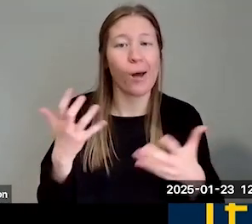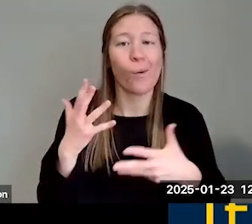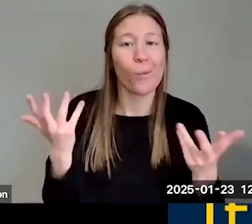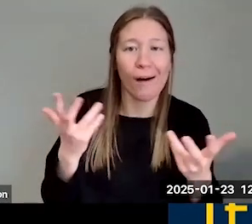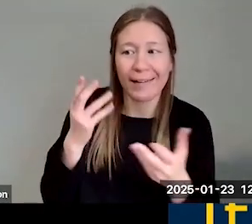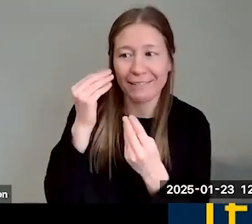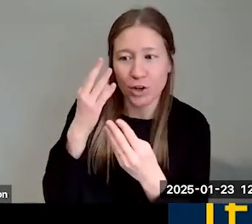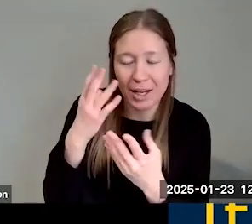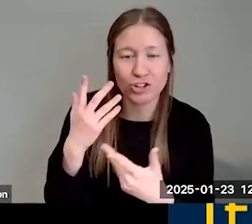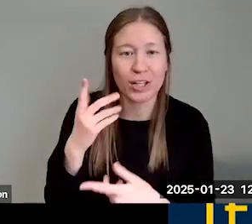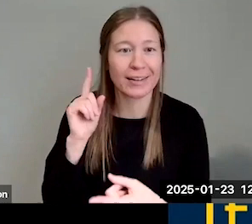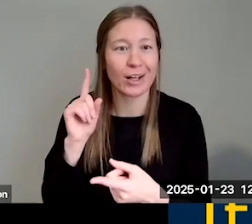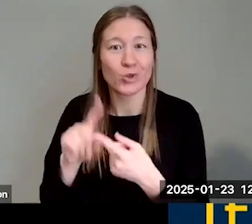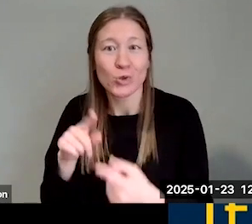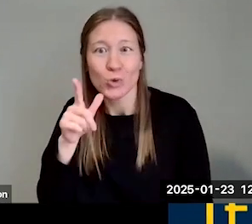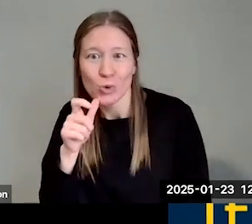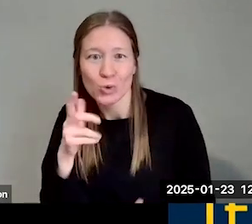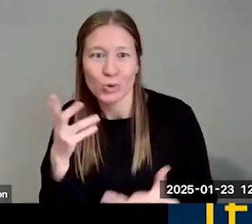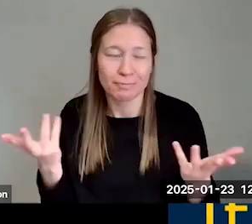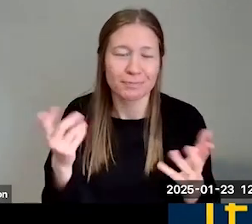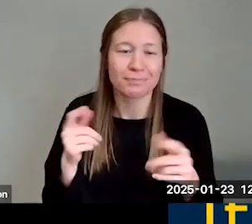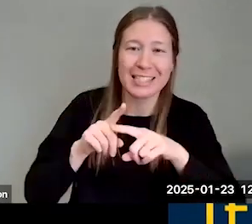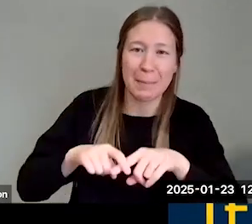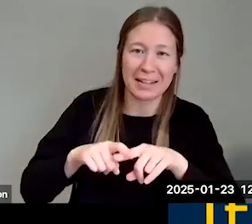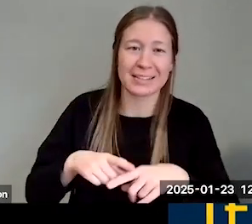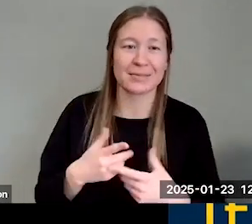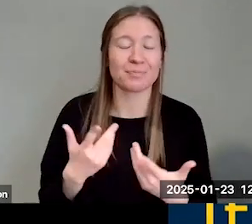So we're talking about here who we should disclose to.